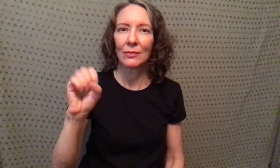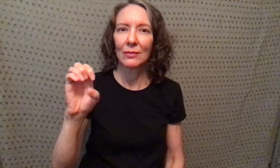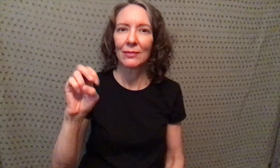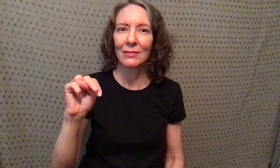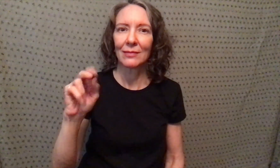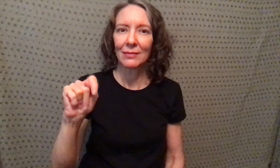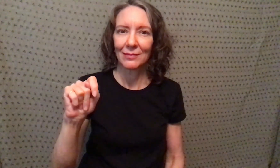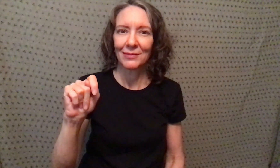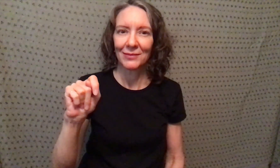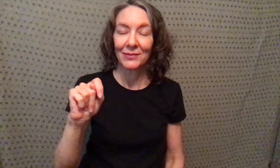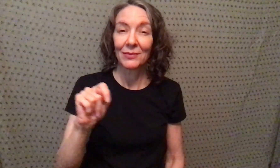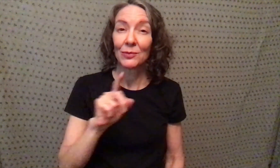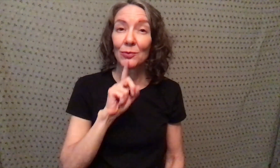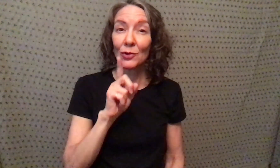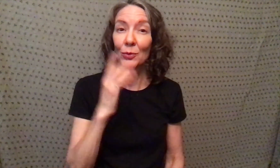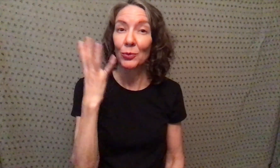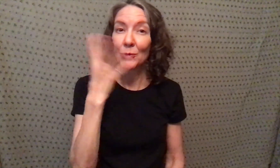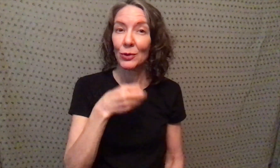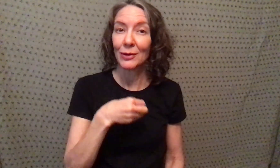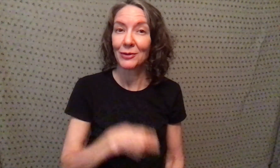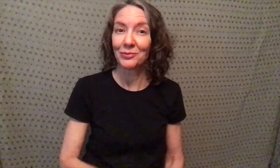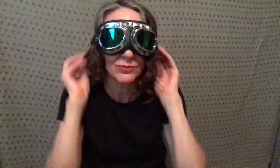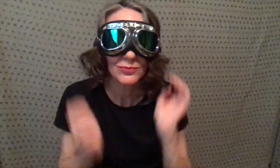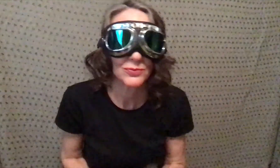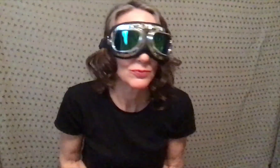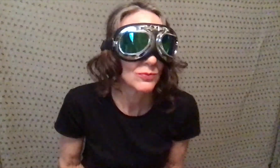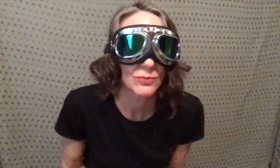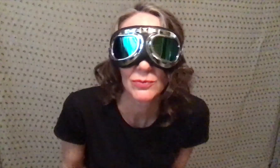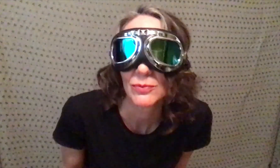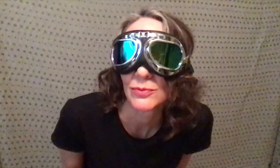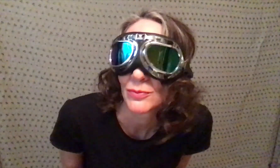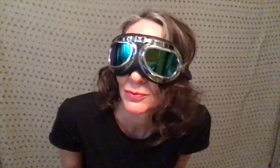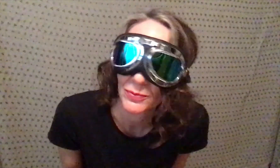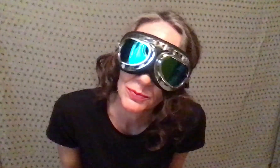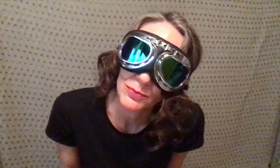iridescent - it's really pretty.